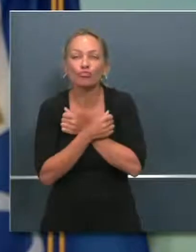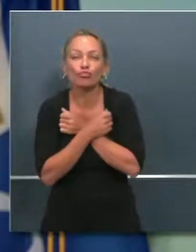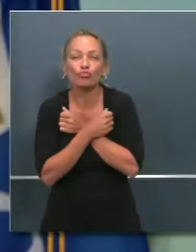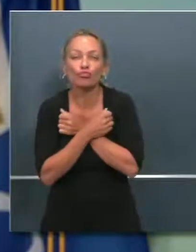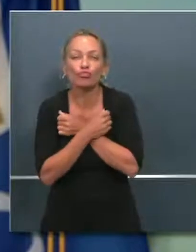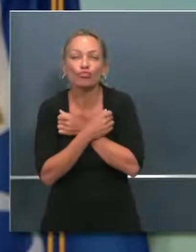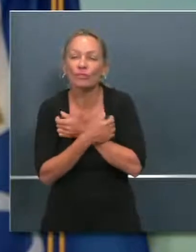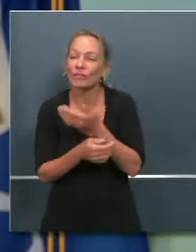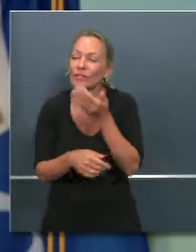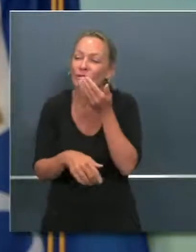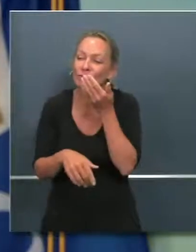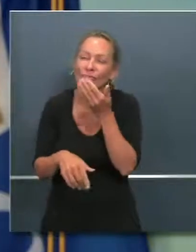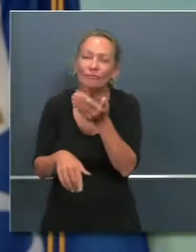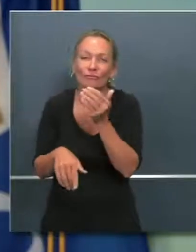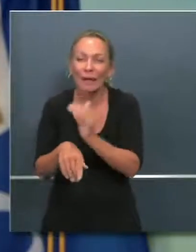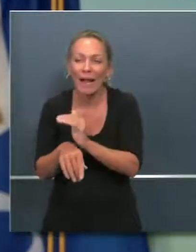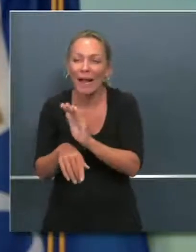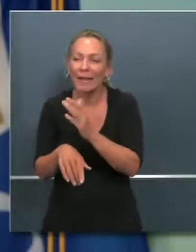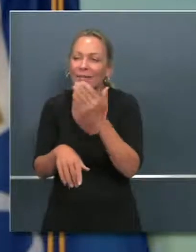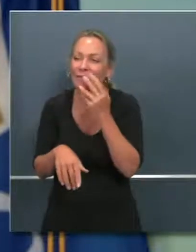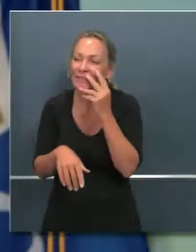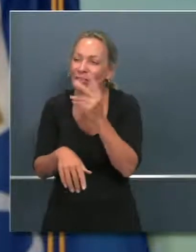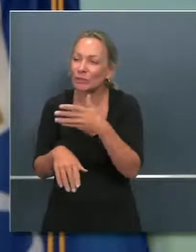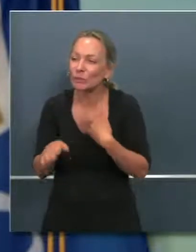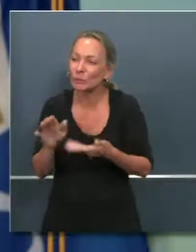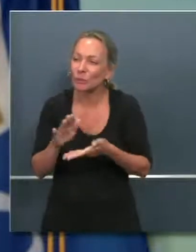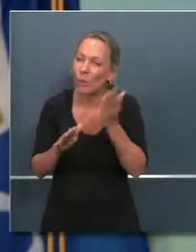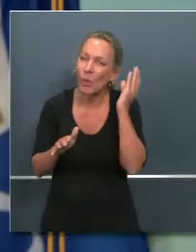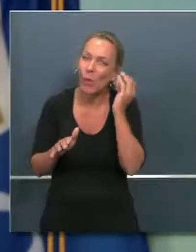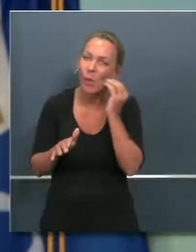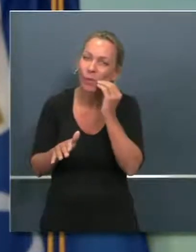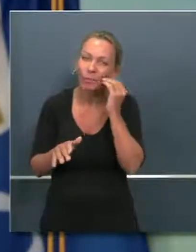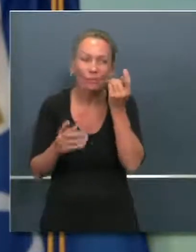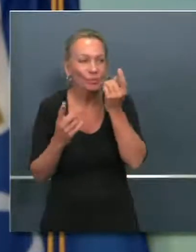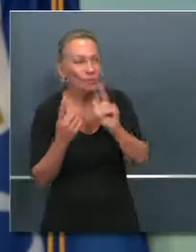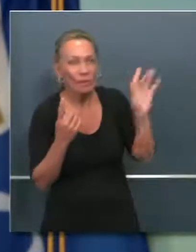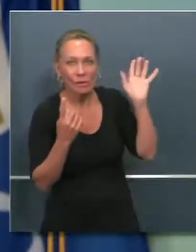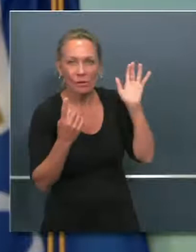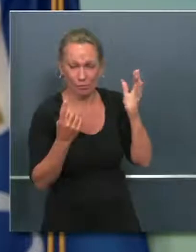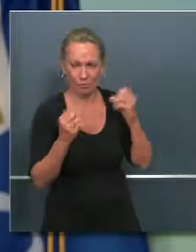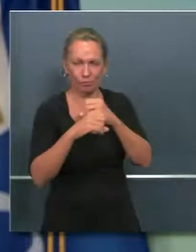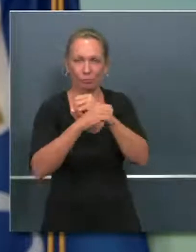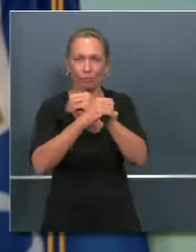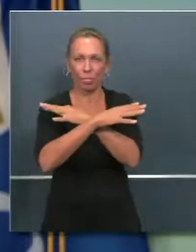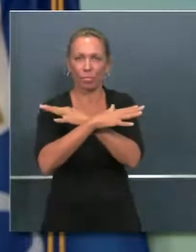your guard down and we're seeing a lot of that and that's that's a point of real concern from